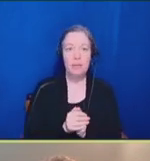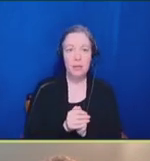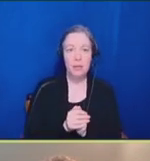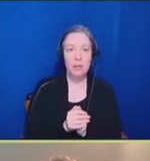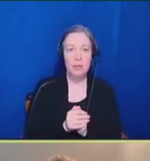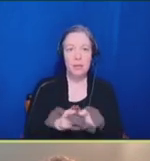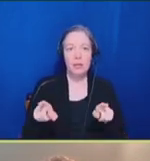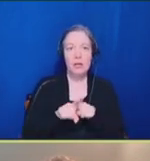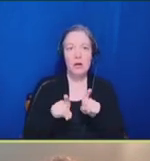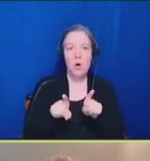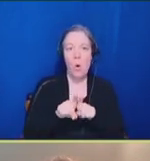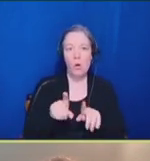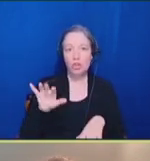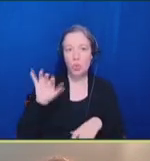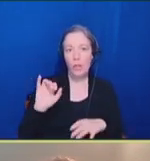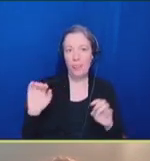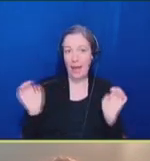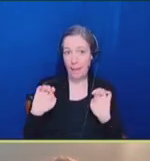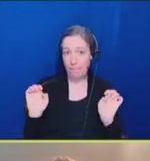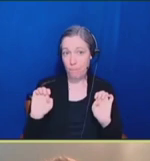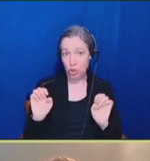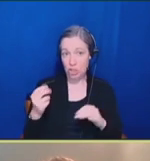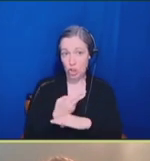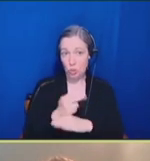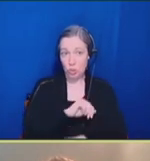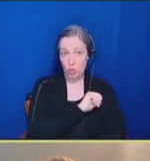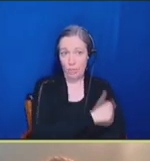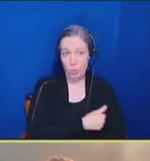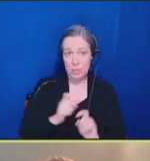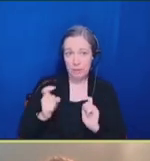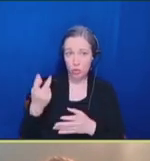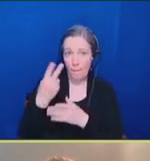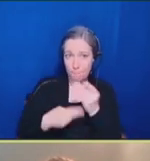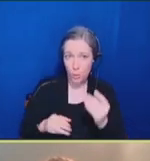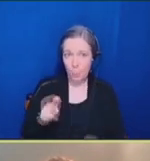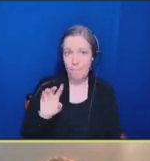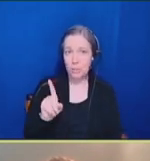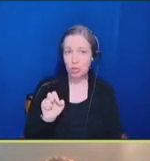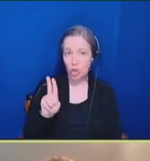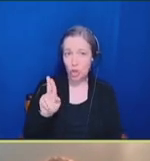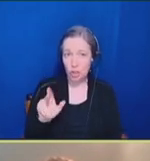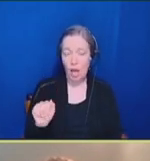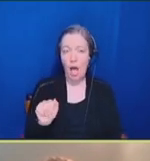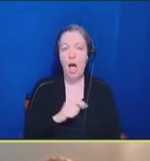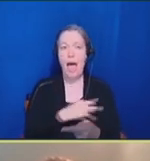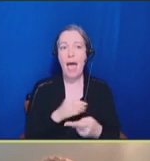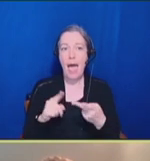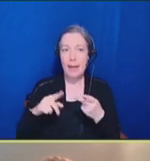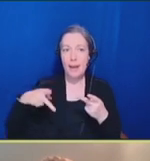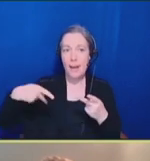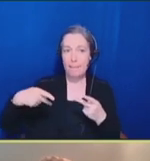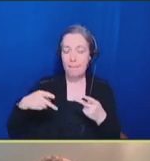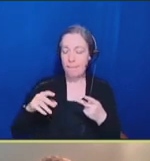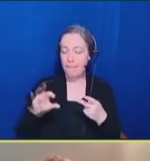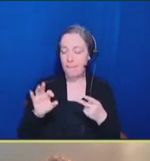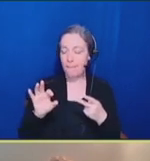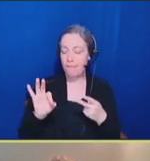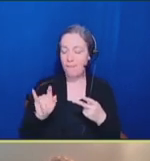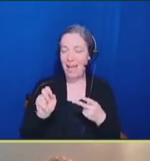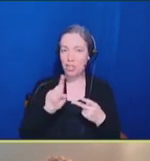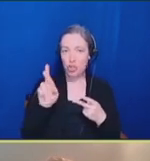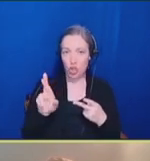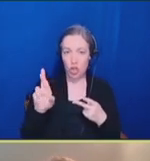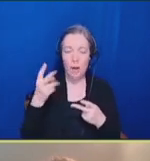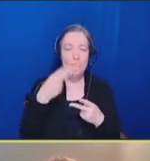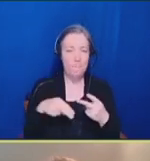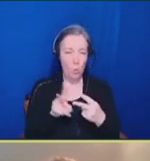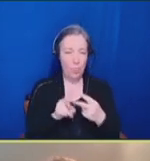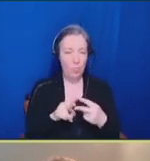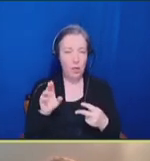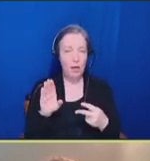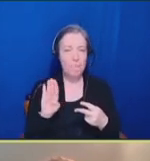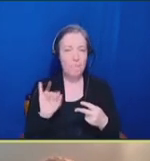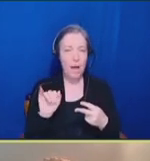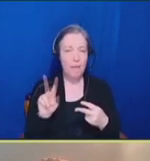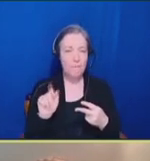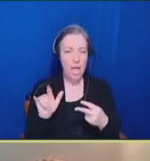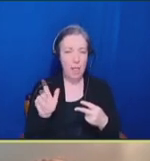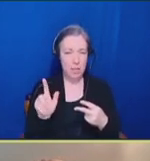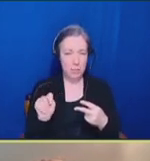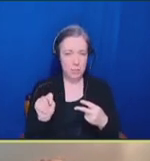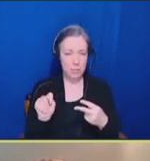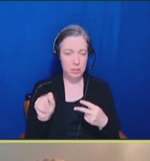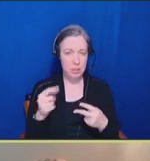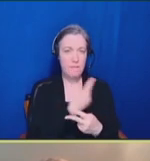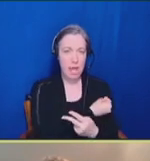bivalent and the Pfizer-BioNTech COVID-19 vaccine bivalent for all doses in -- for individuals